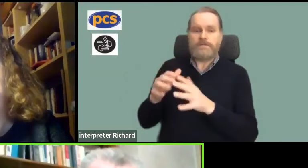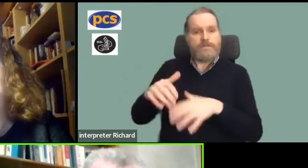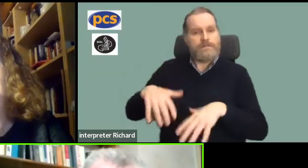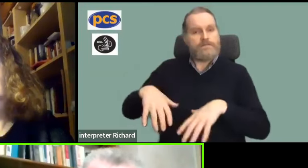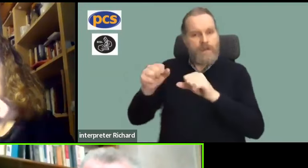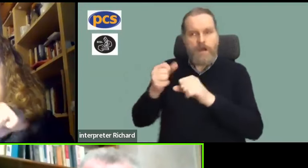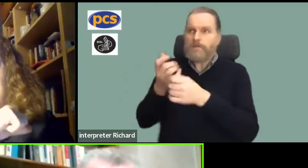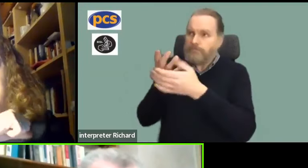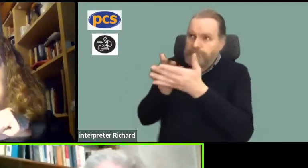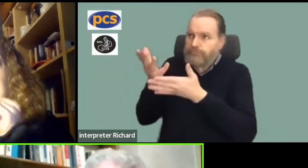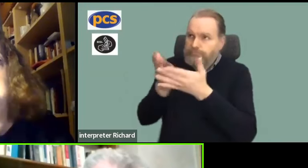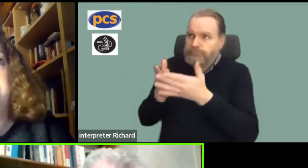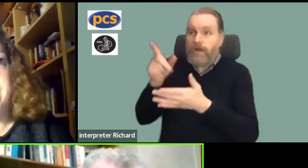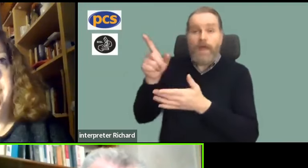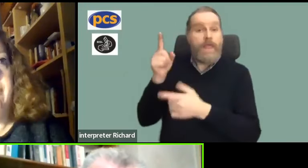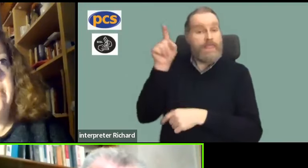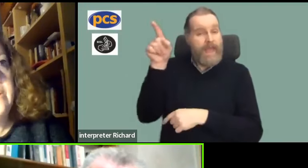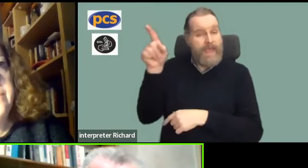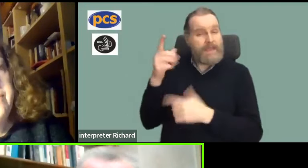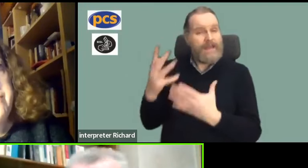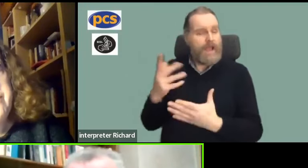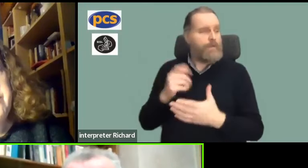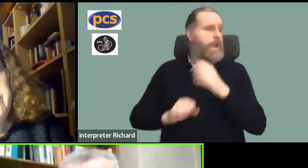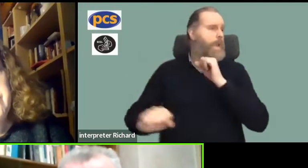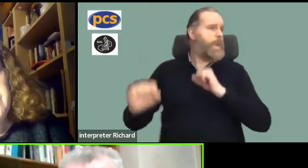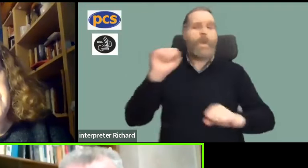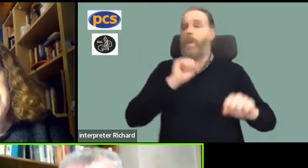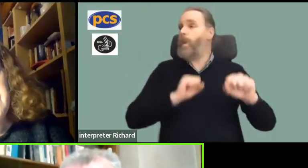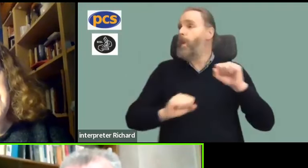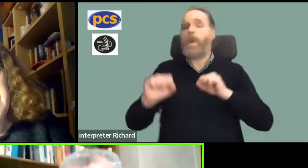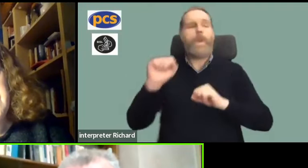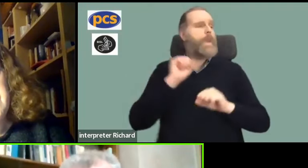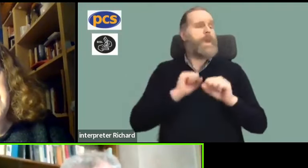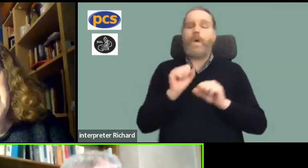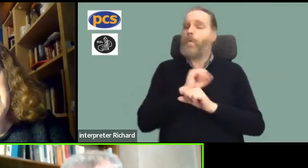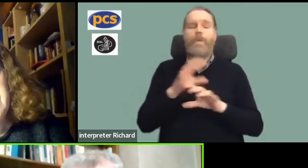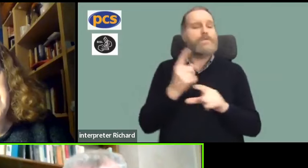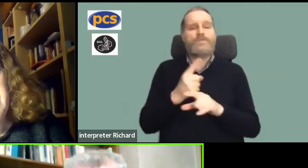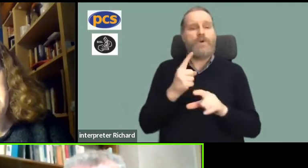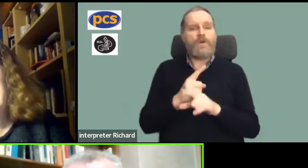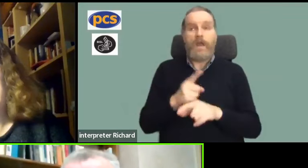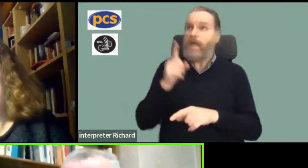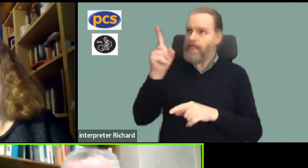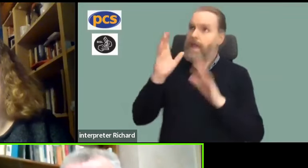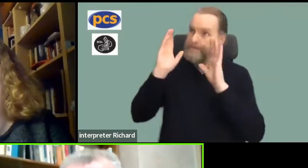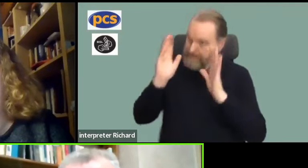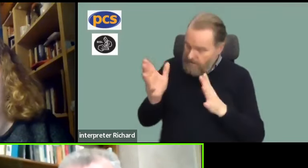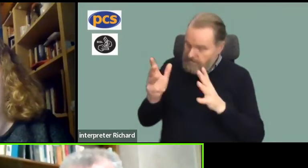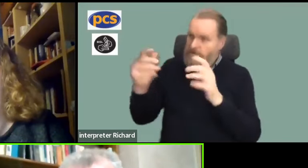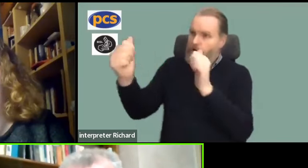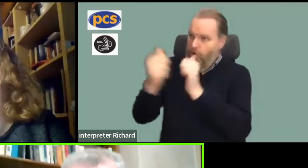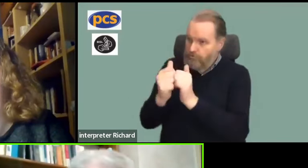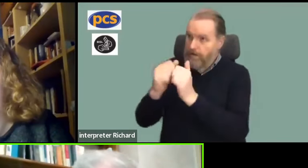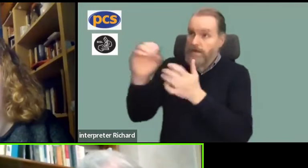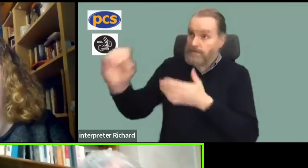the the evasion and bearing the evasion and bearing their heads in the sand, and the occasional threat , and and actually recognize that